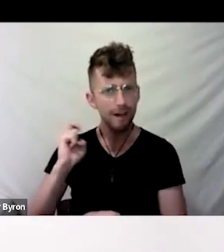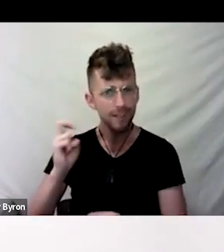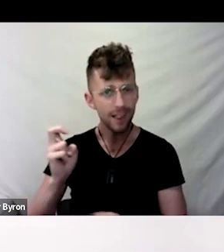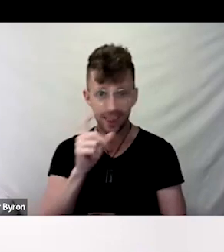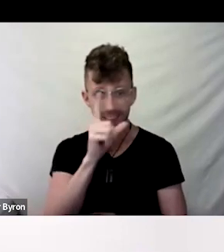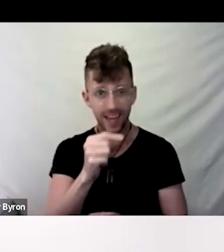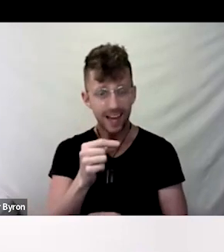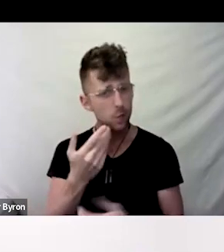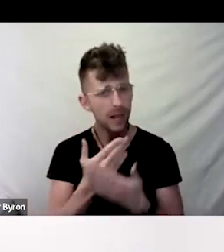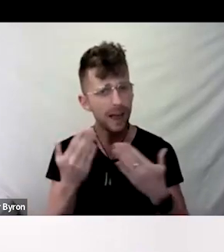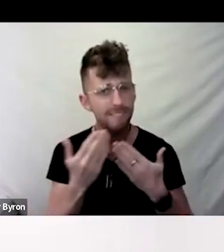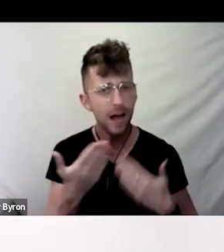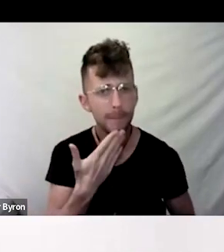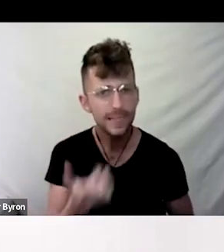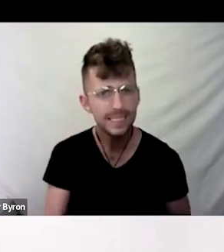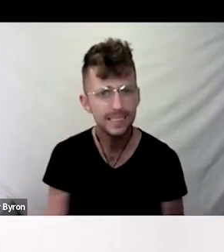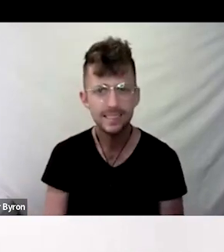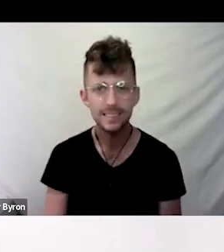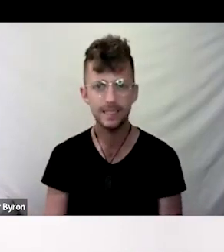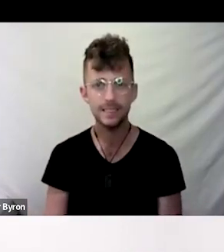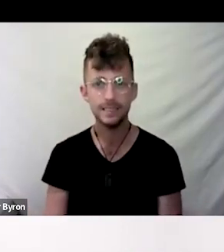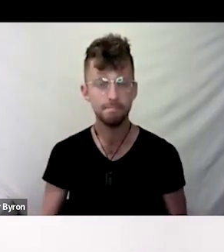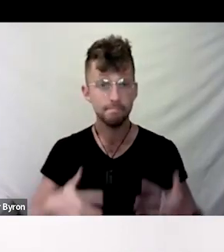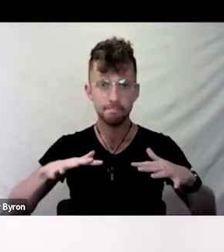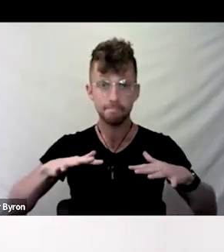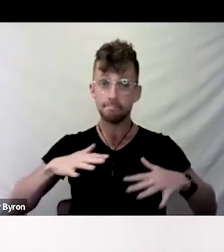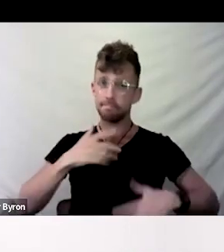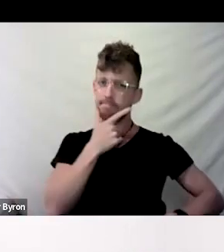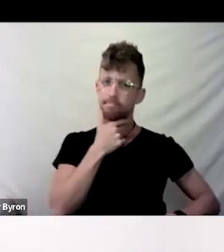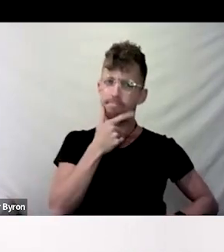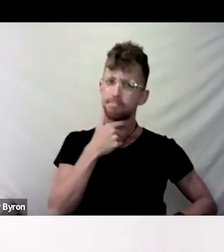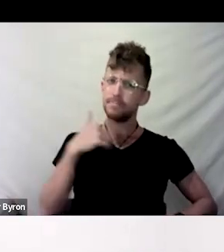Hmm I might need help with that one, I know that overseas travel,